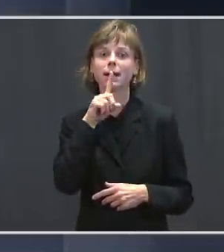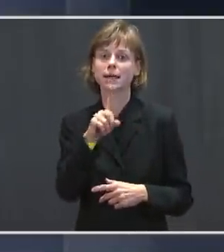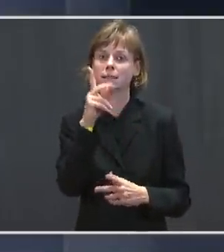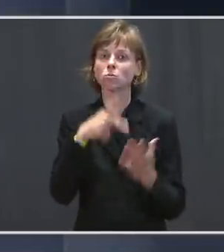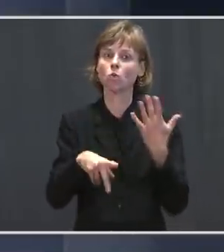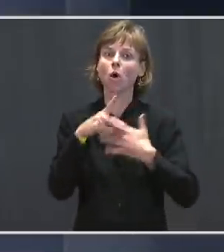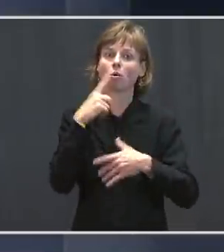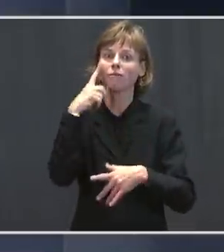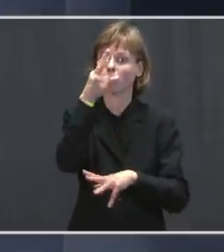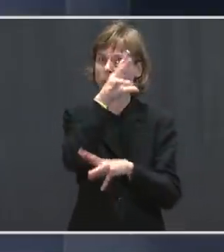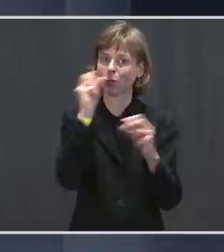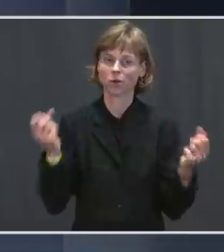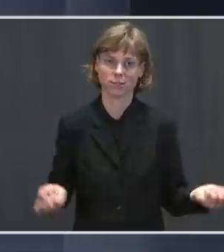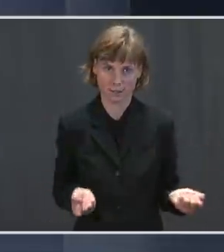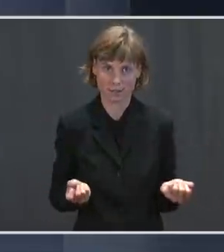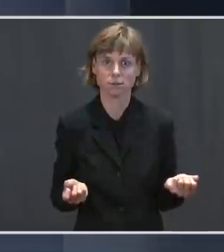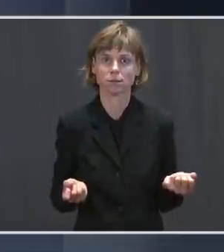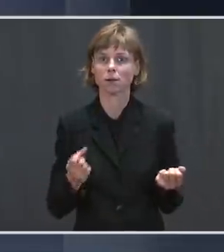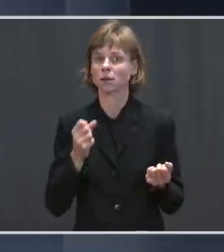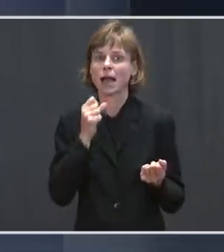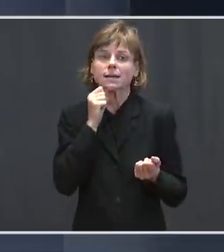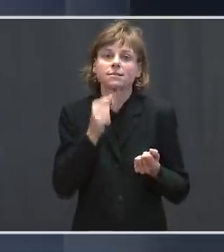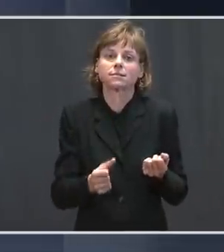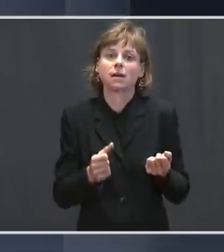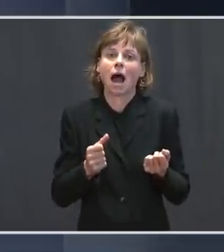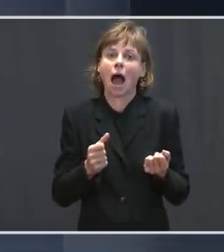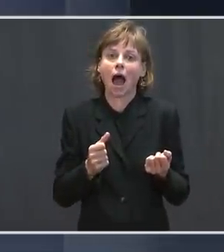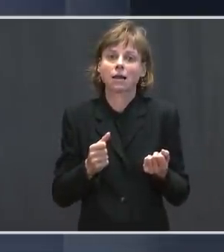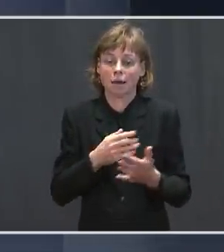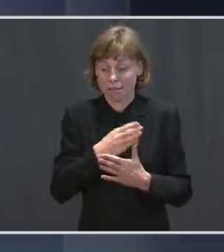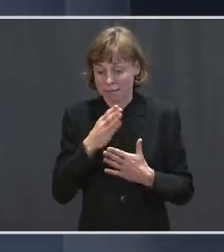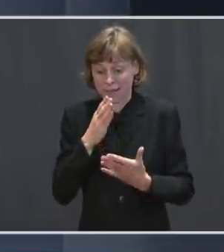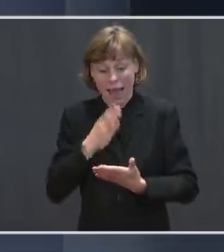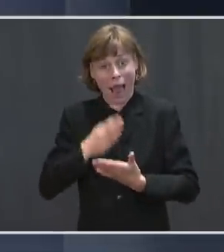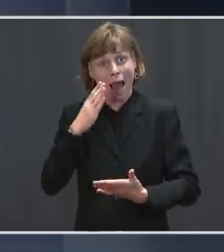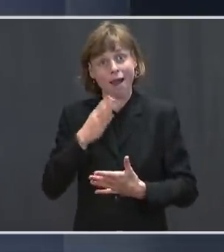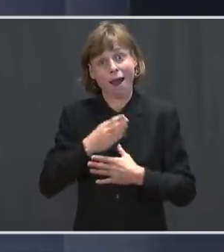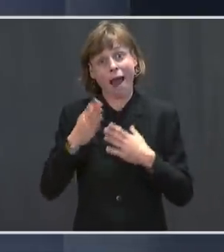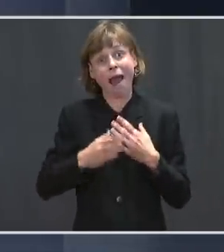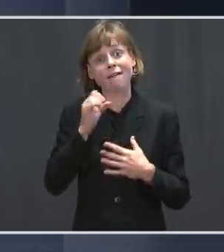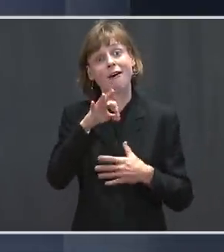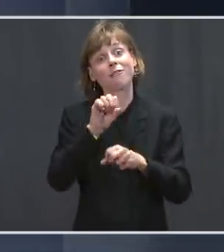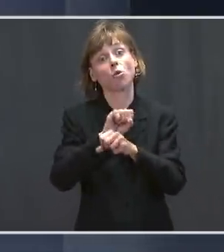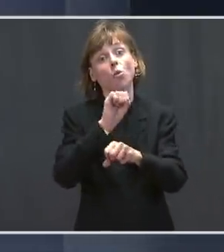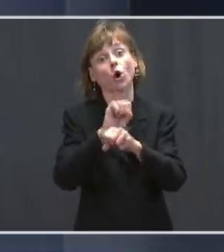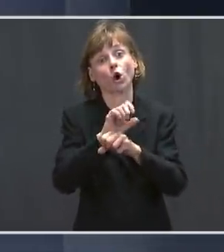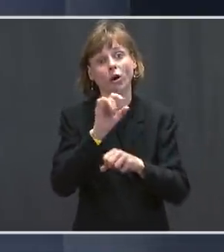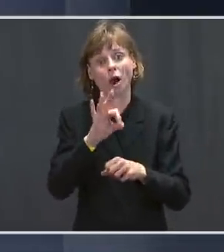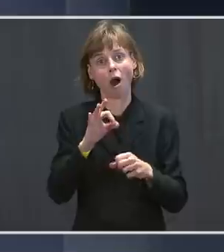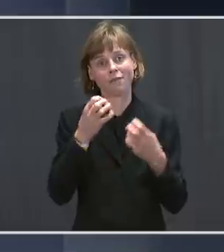It is not the end of our work or the end of his efforts to help bring relief to the American public.